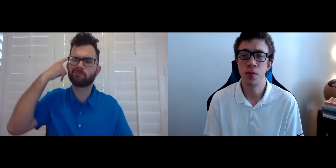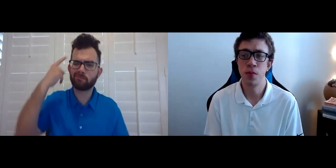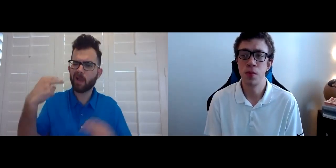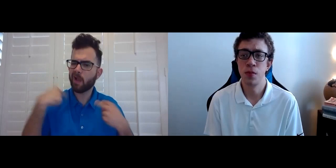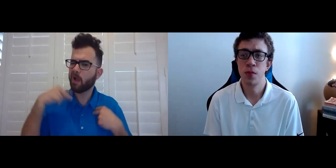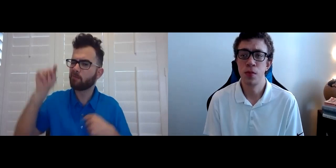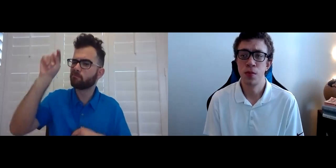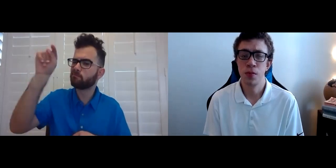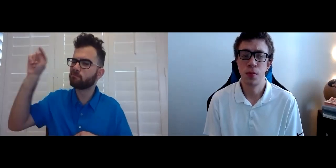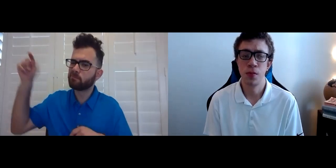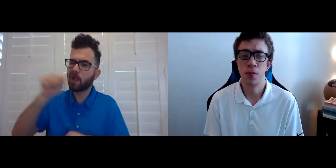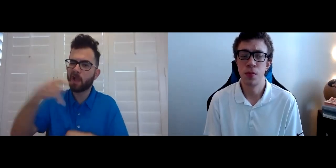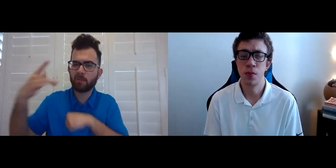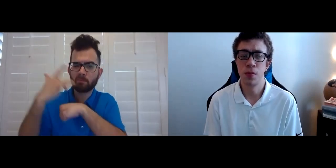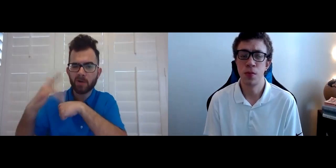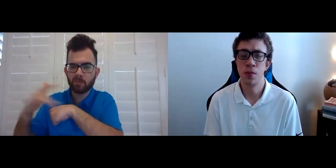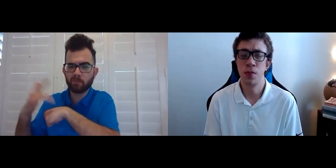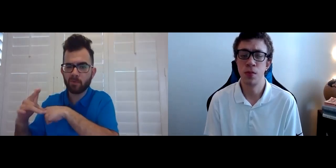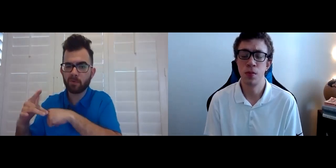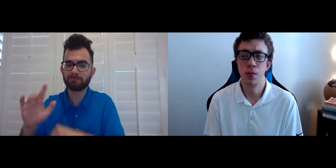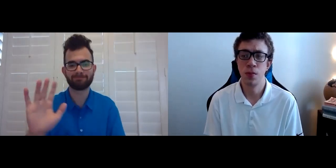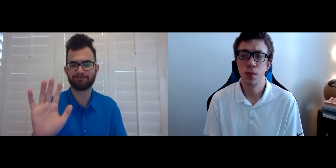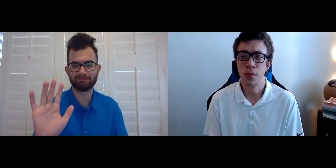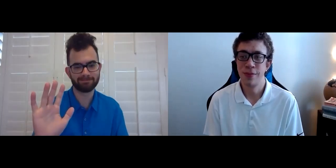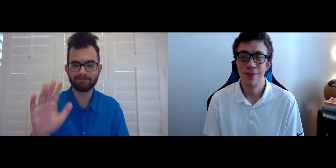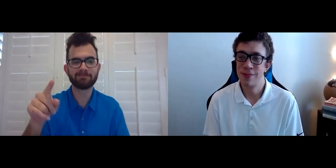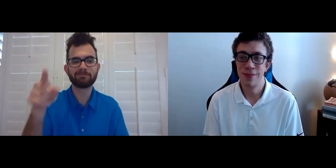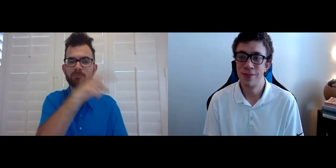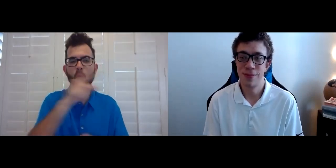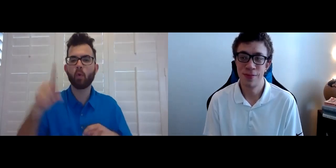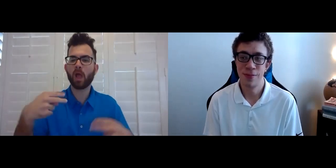You might think there should already be a lot of competition.